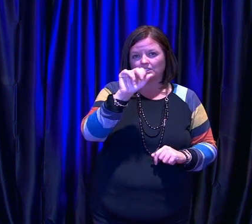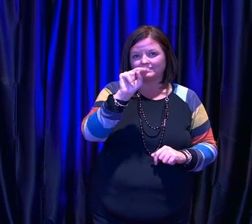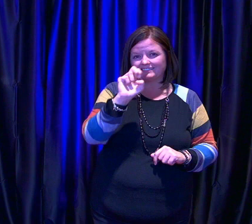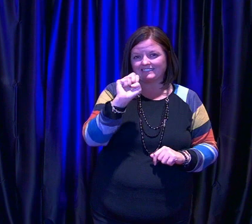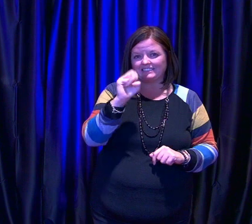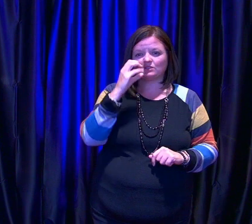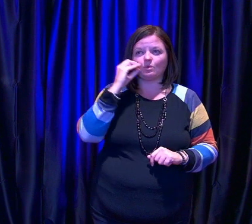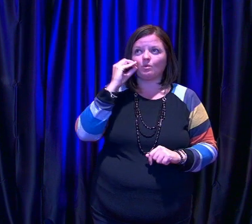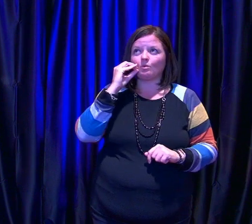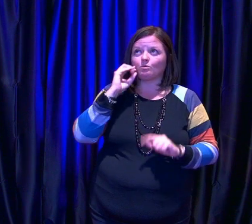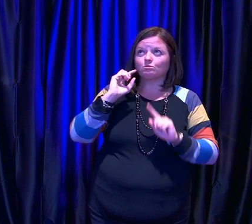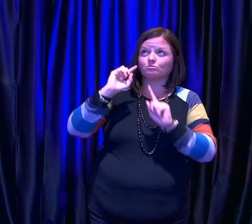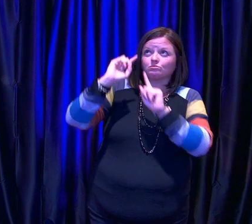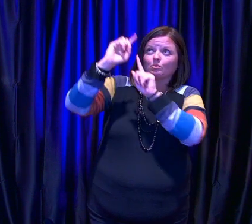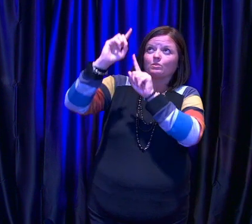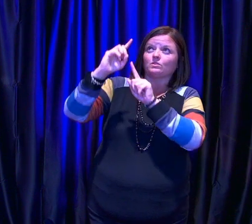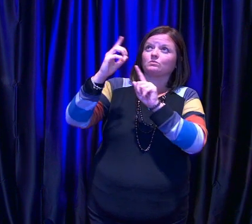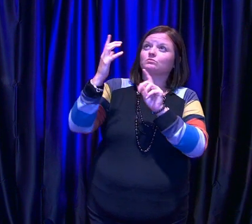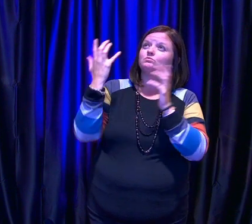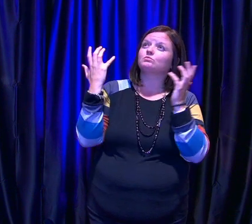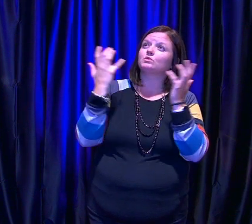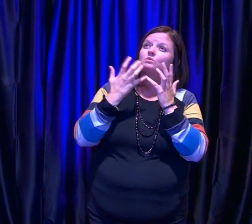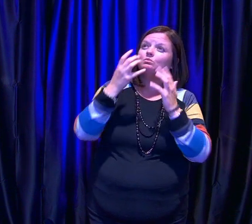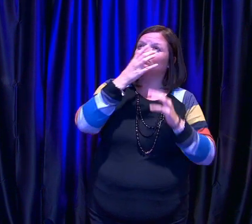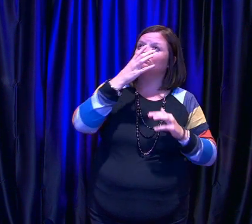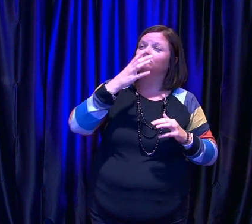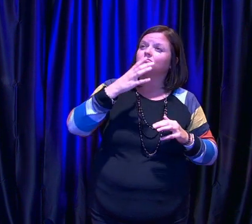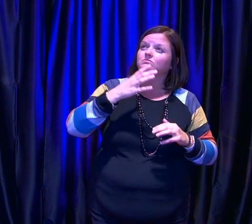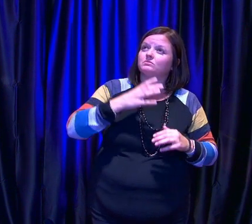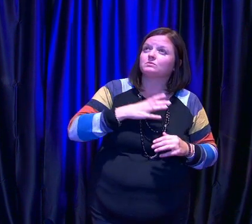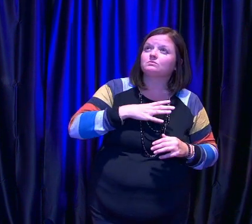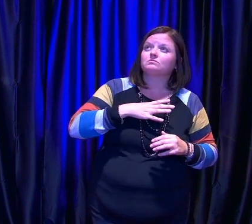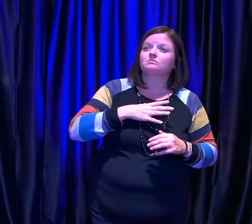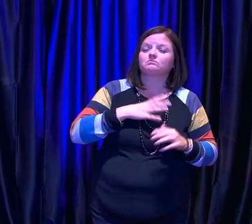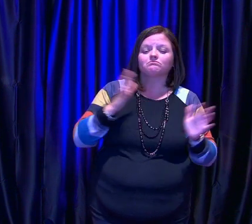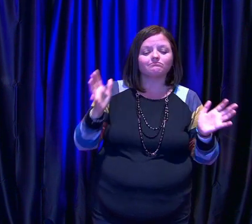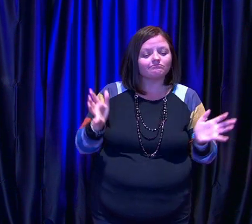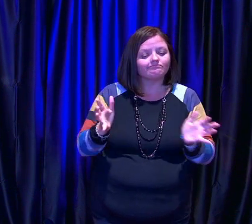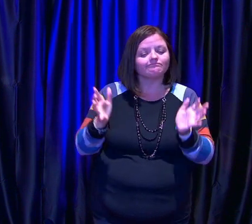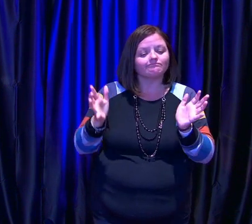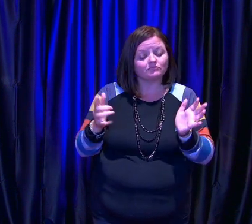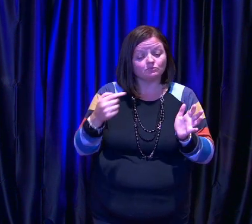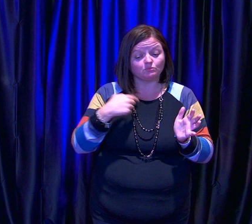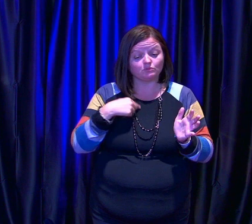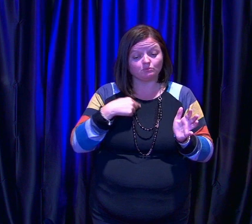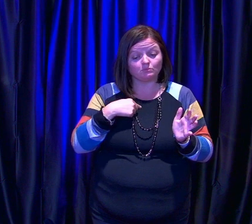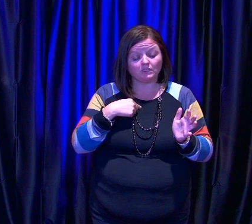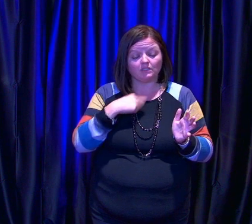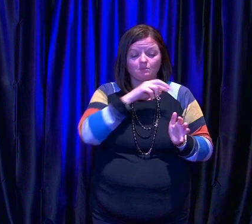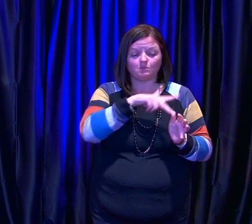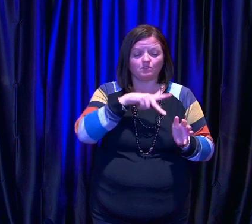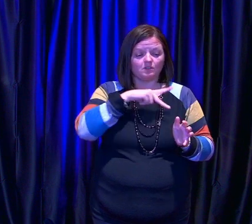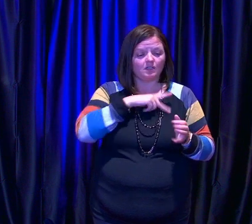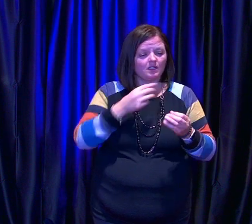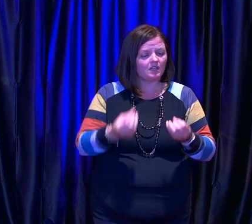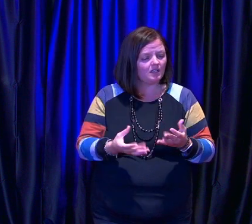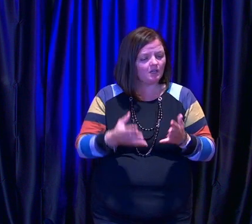what a wonderful lady she was how encouraging she was to me personally how many prayers she prayed for me